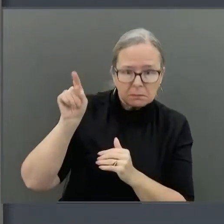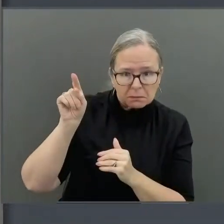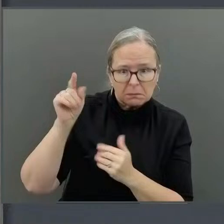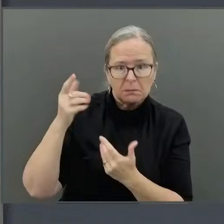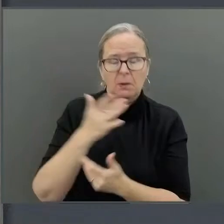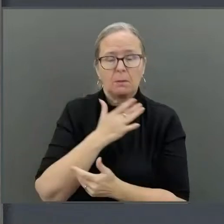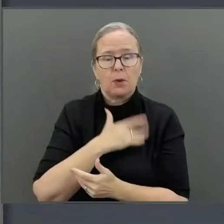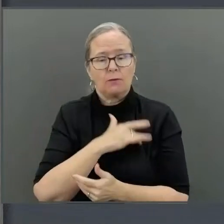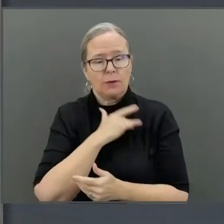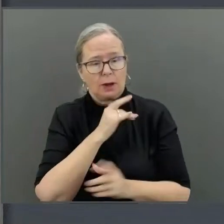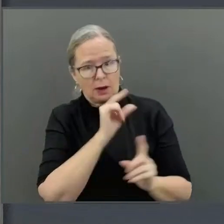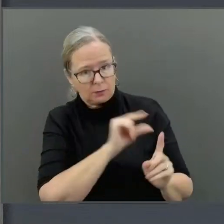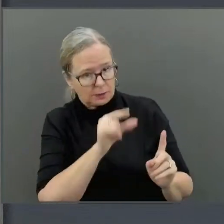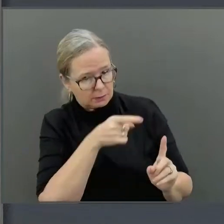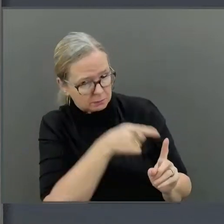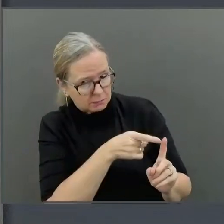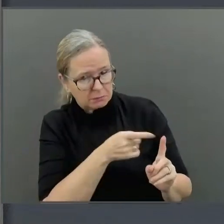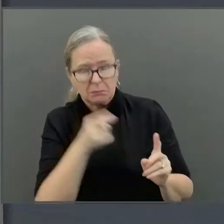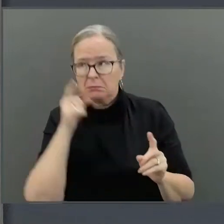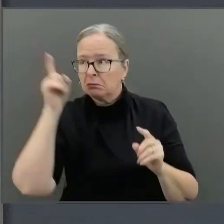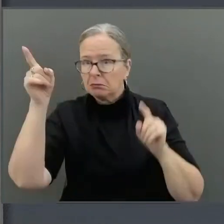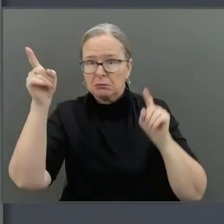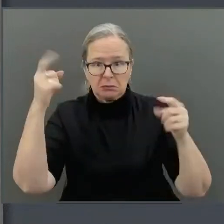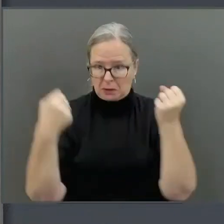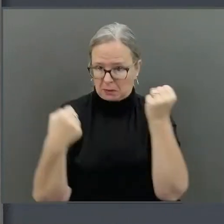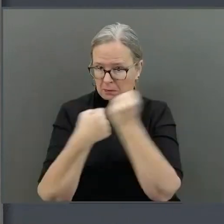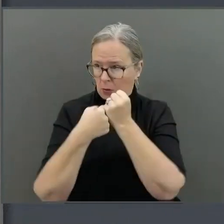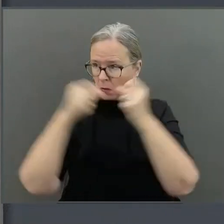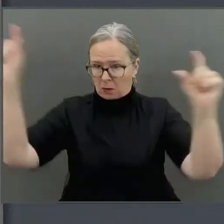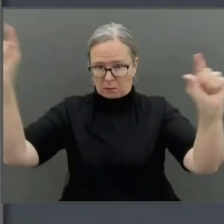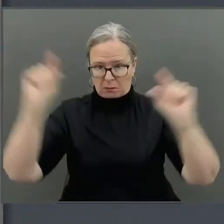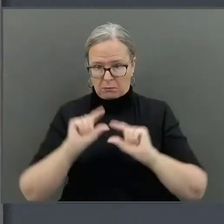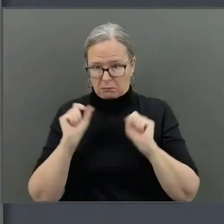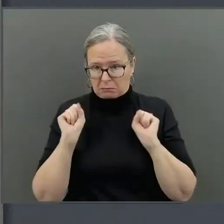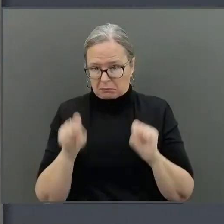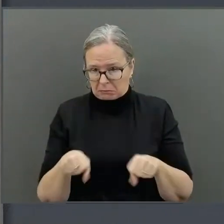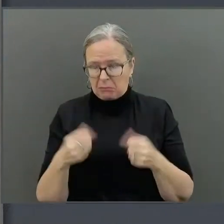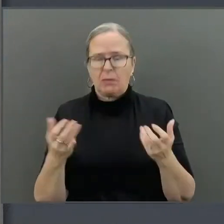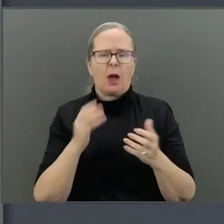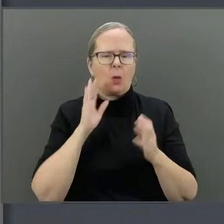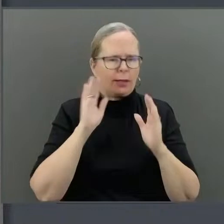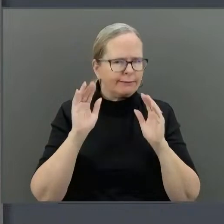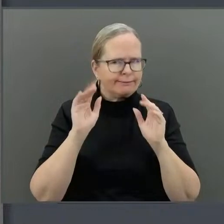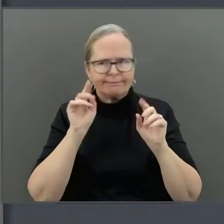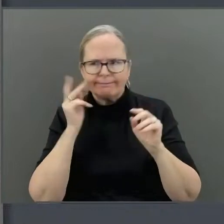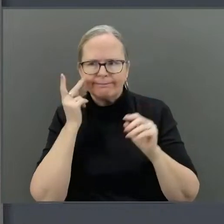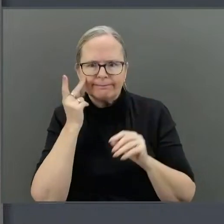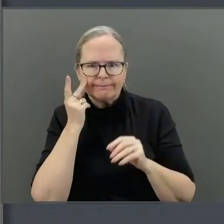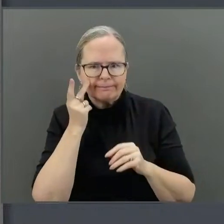Thompson in the coming days will have more to share about the third party uh independent review